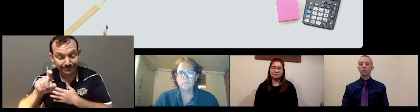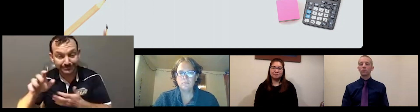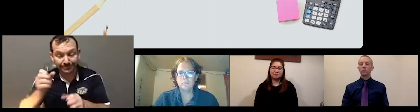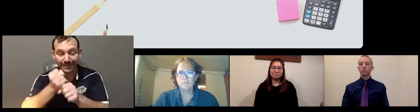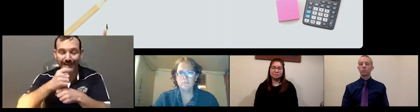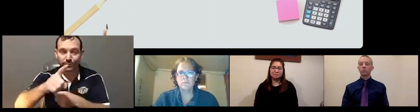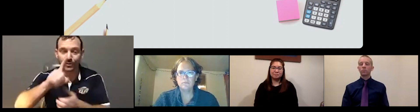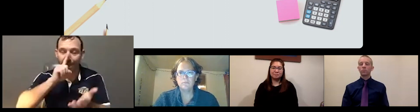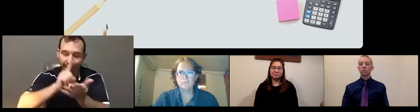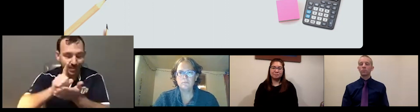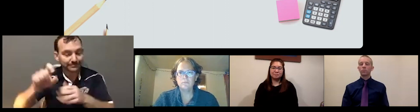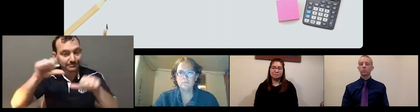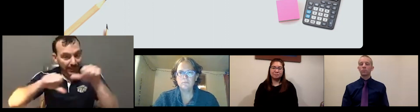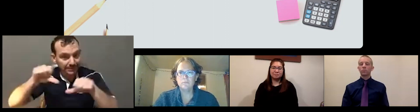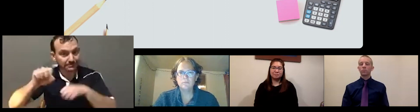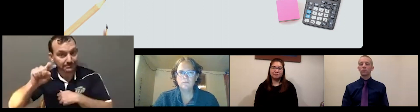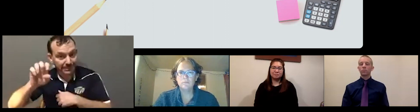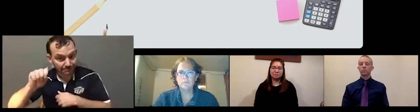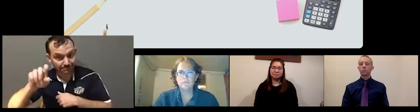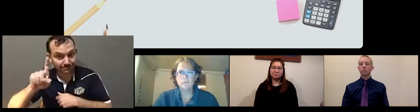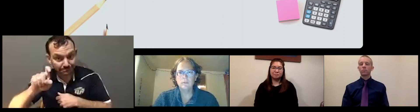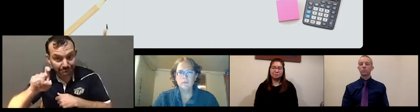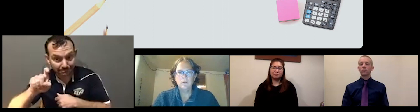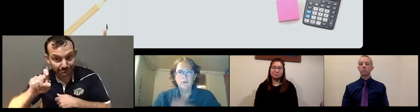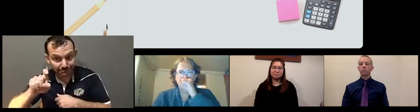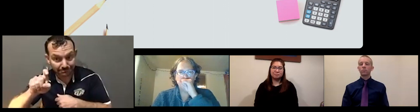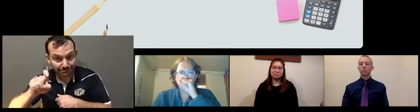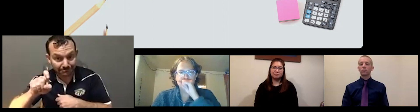Did they make you fall in love with Science and STEM?